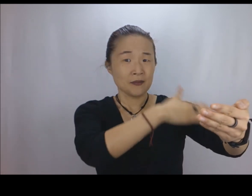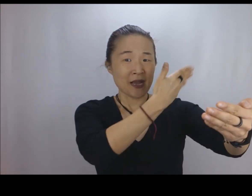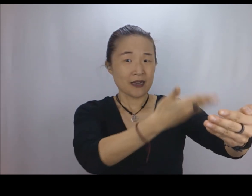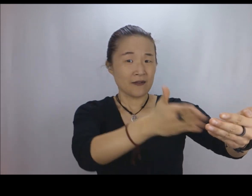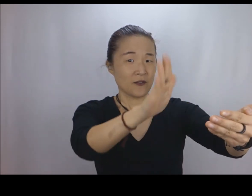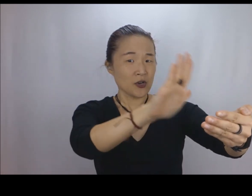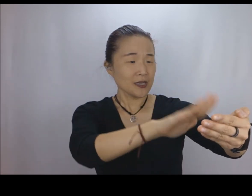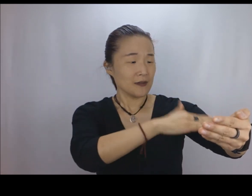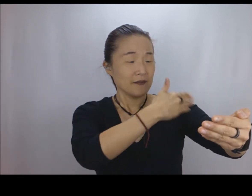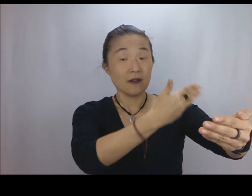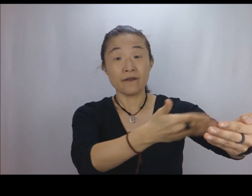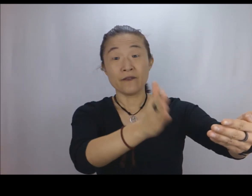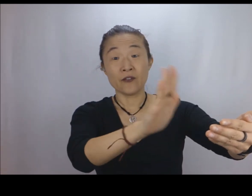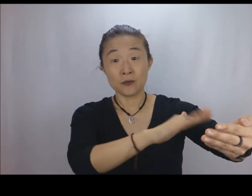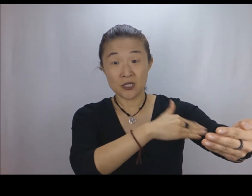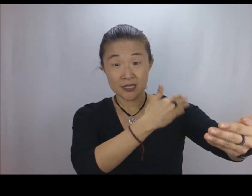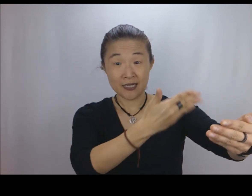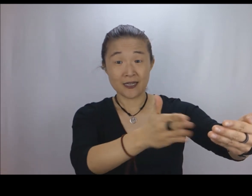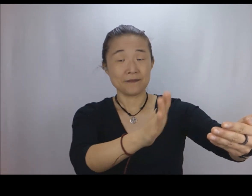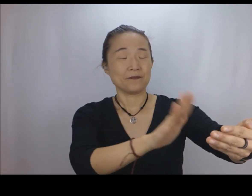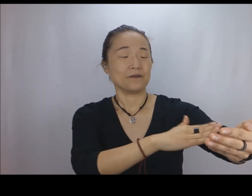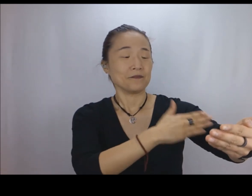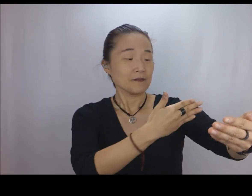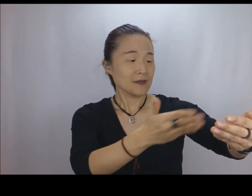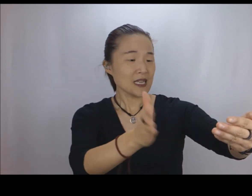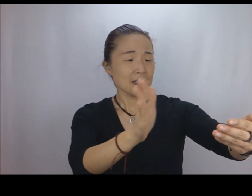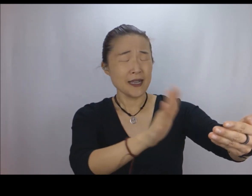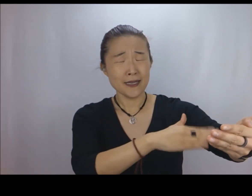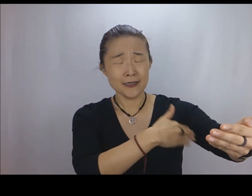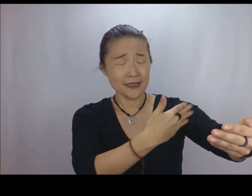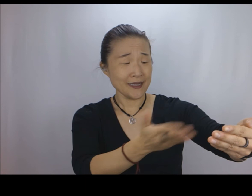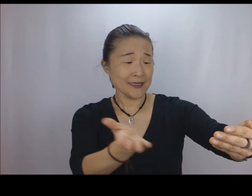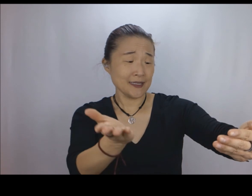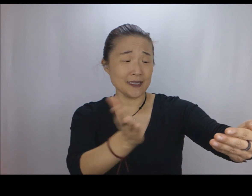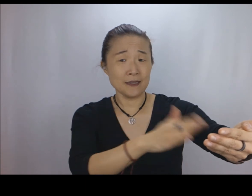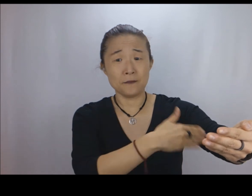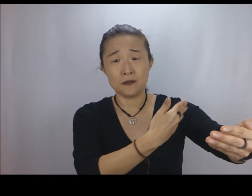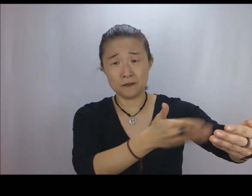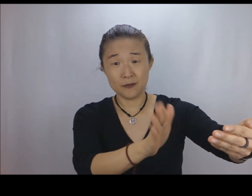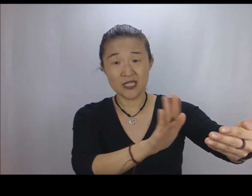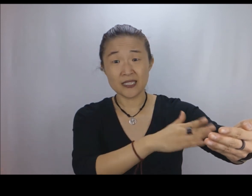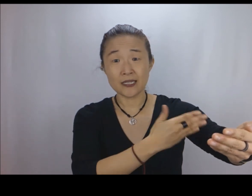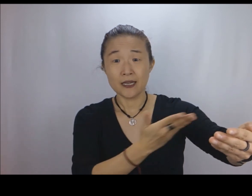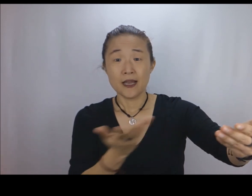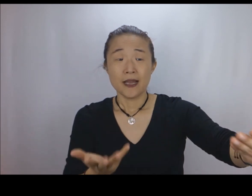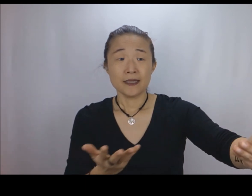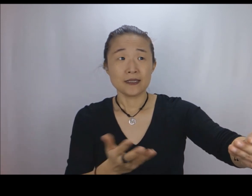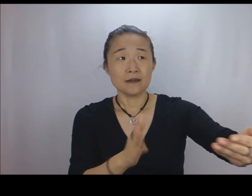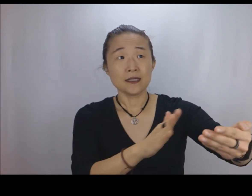And it goes back and forth for music and that's the sign for music.